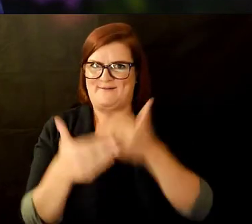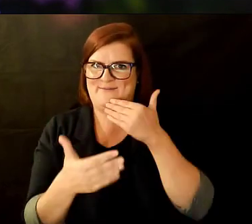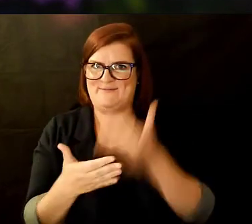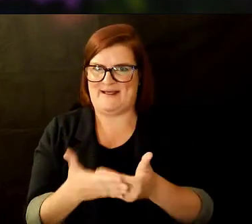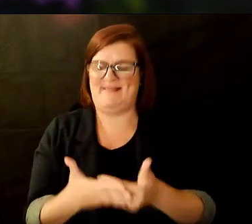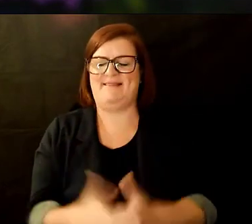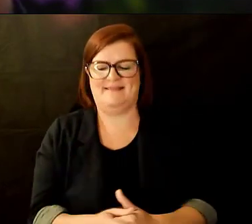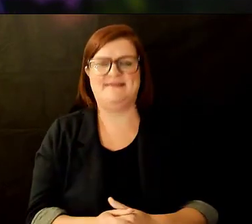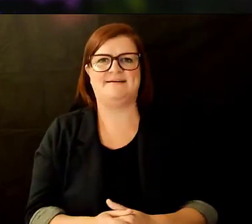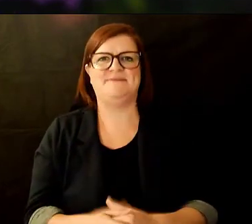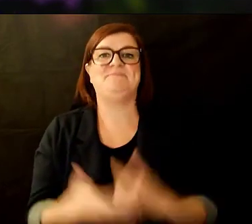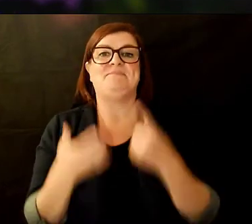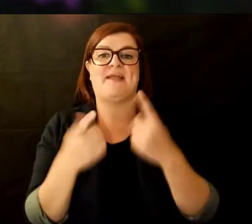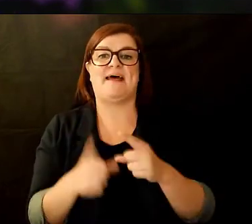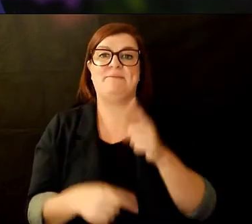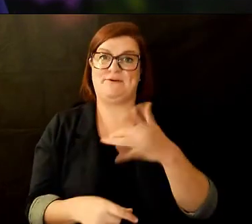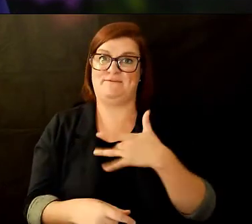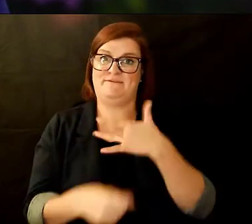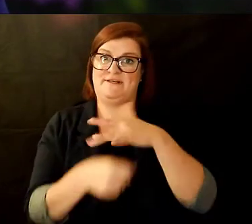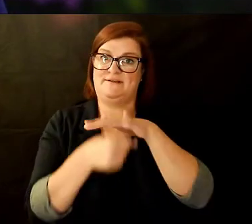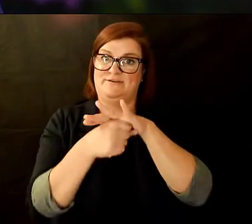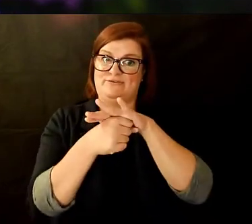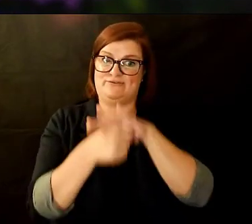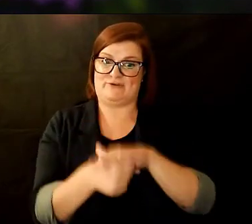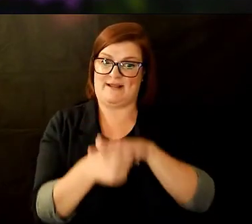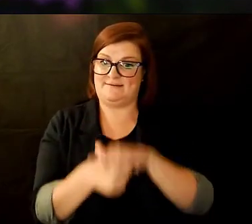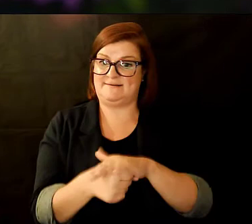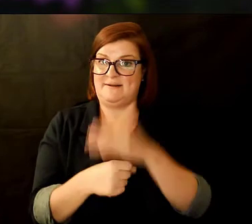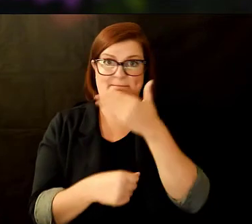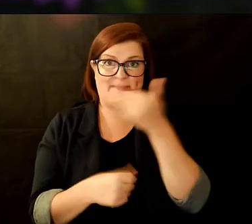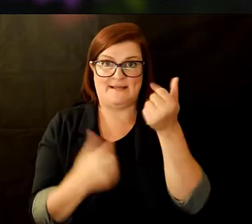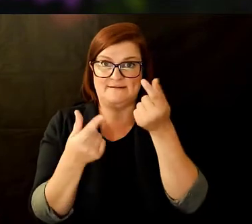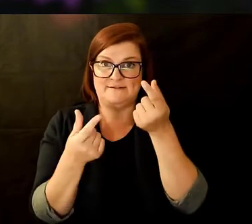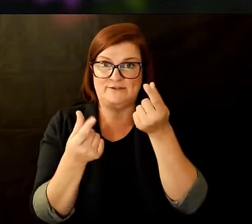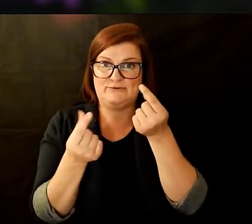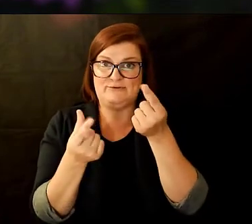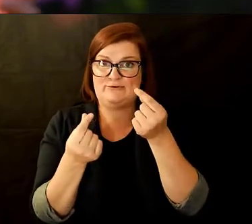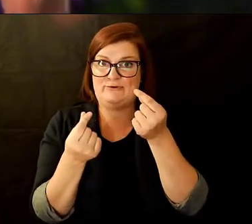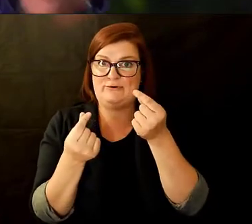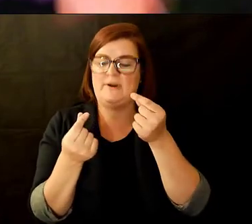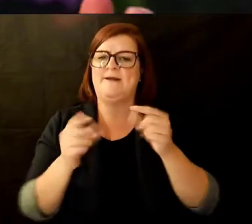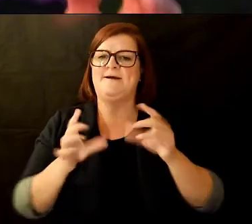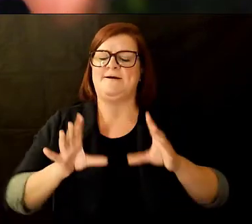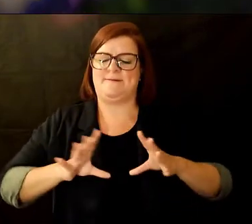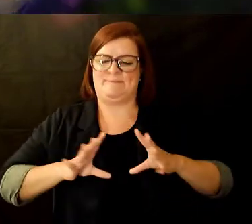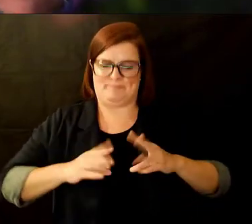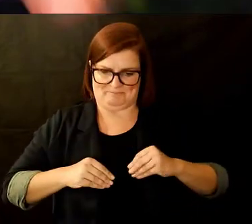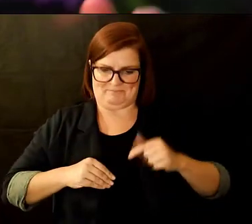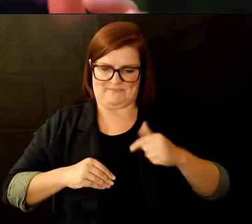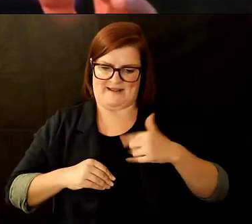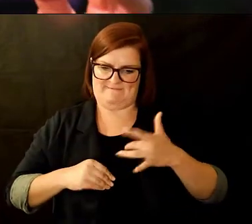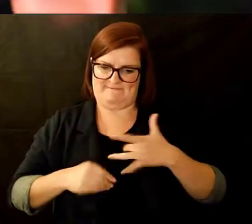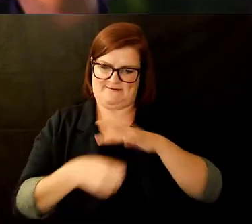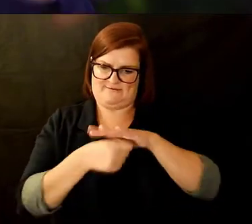So when you're feeling stressed, the best thing you can do is acknowledge. I feel stressed.